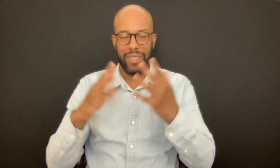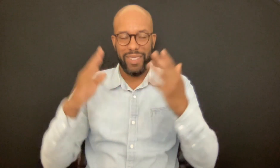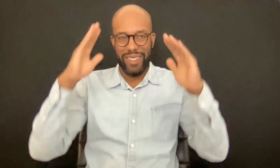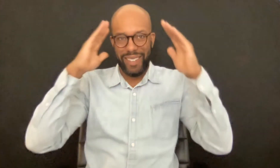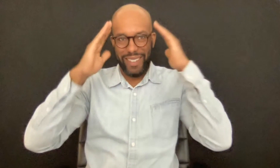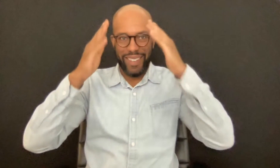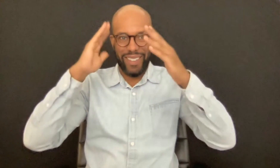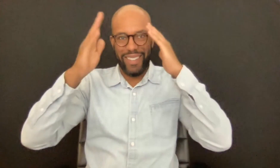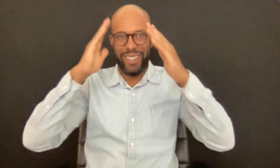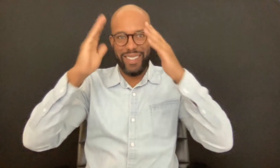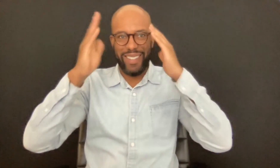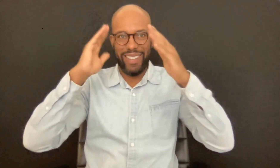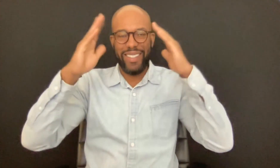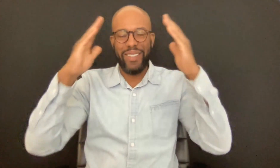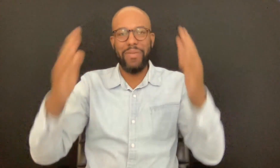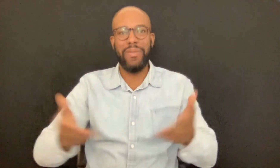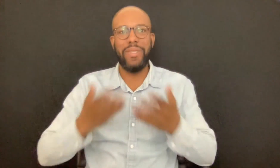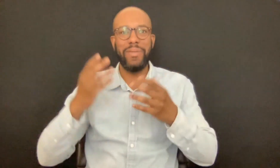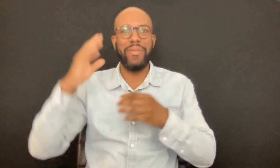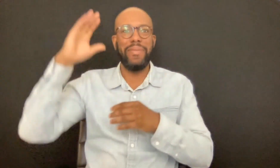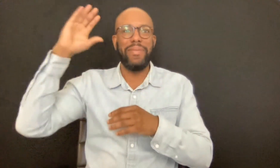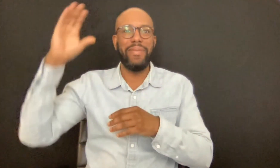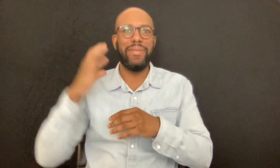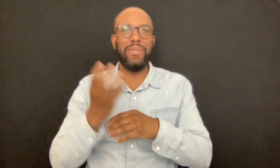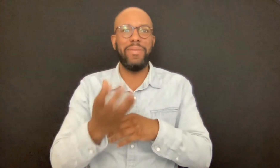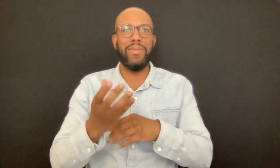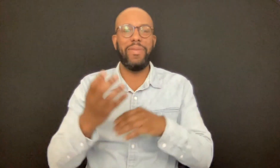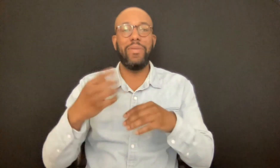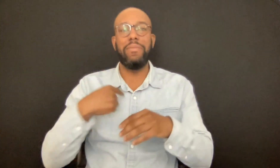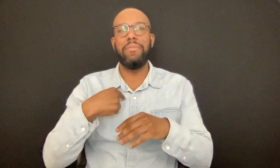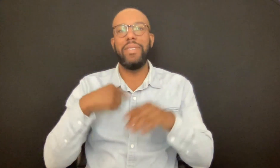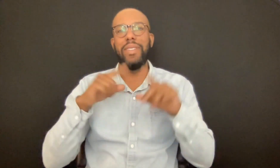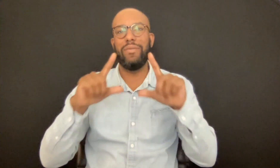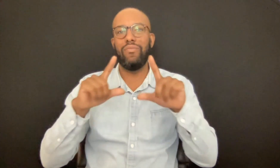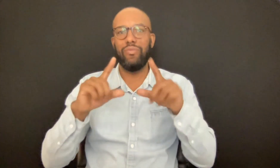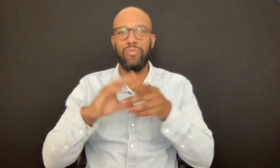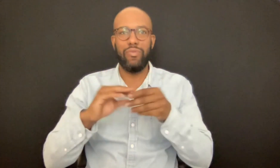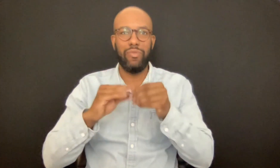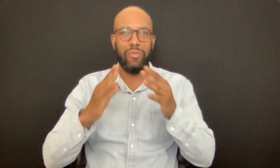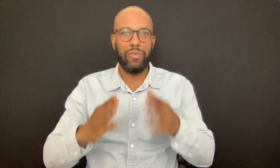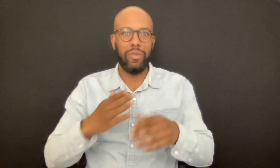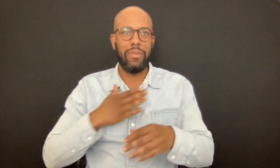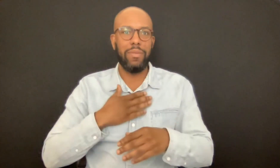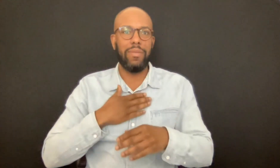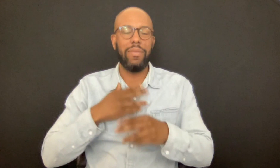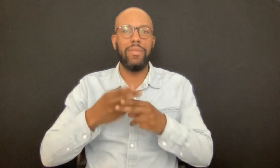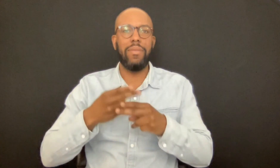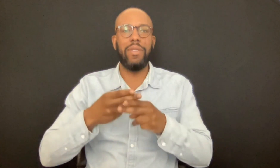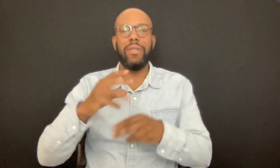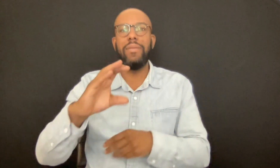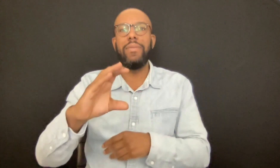Hello everyone welcome to Sign1News I'm Sign1News anchor Christopher D Johnson